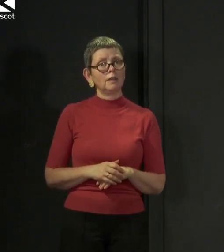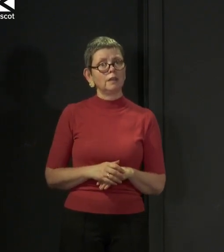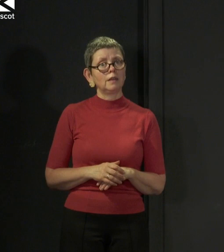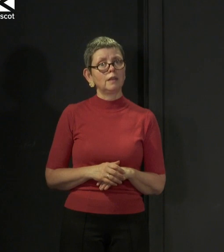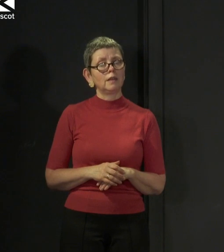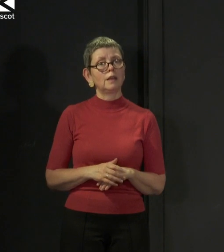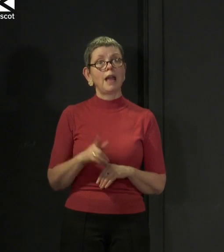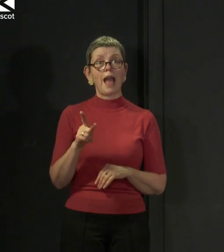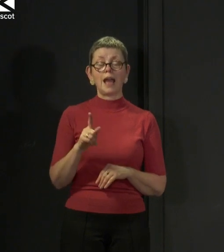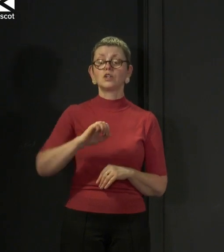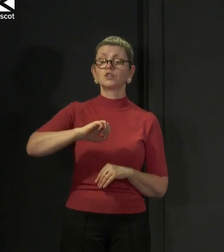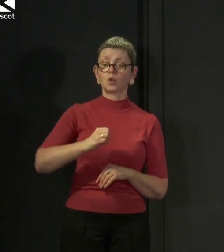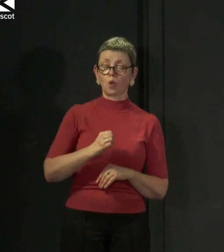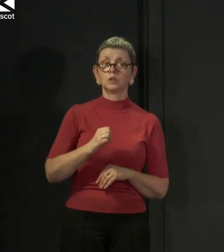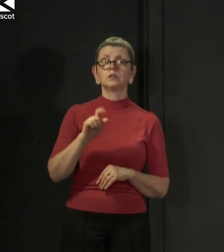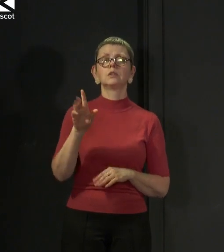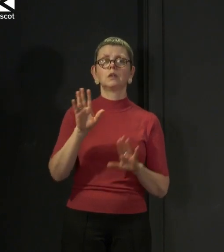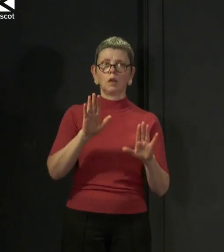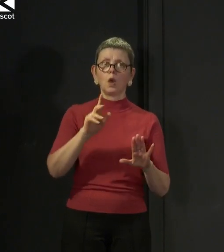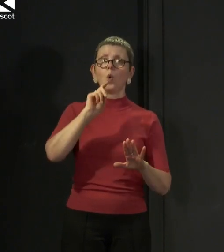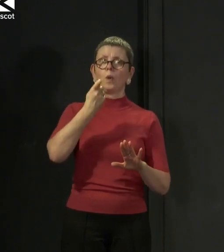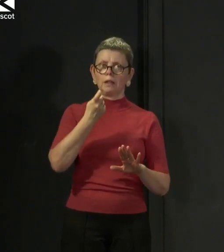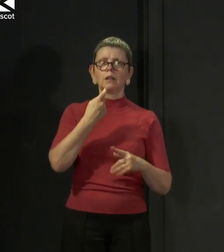limits of outdoor exercise. But if there are differences, and I think all four nations